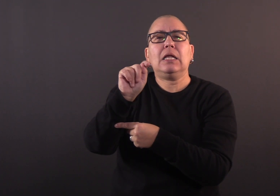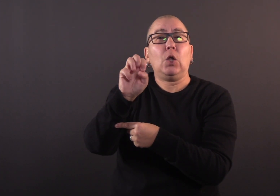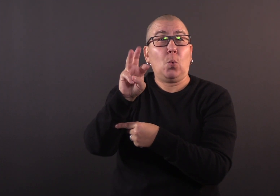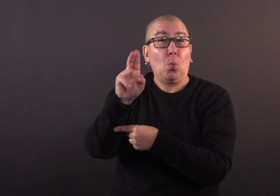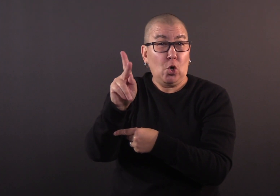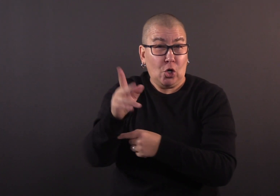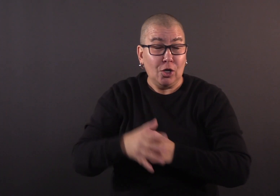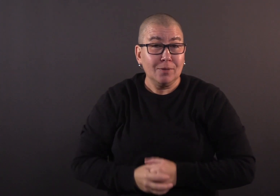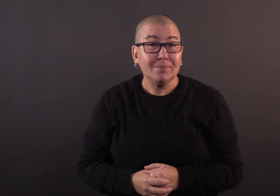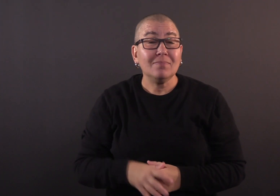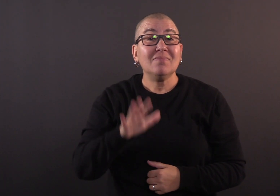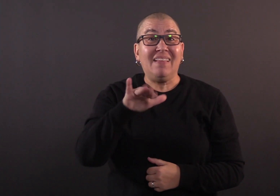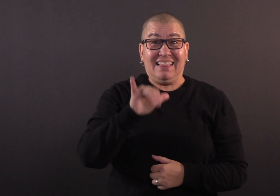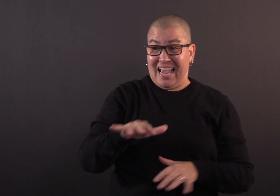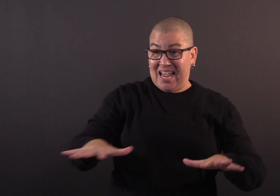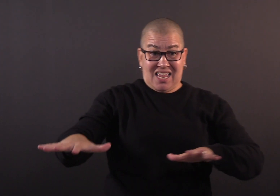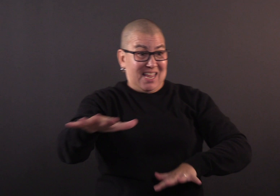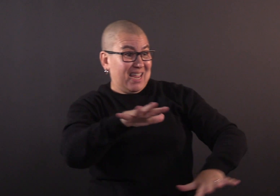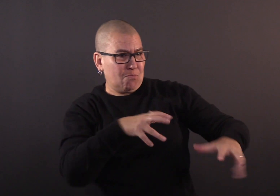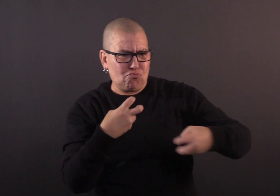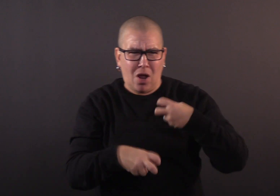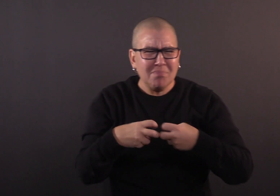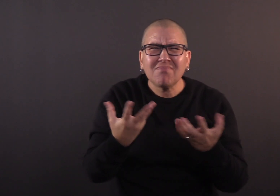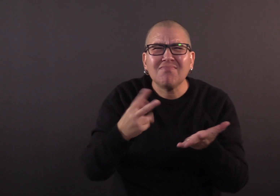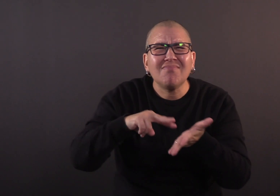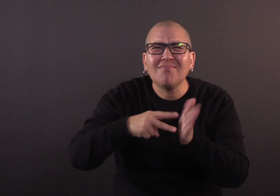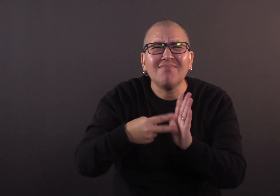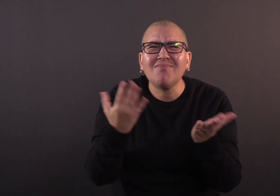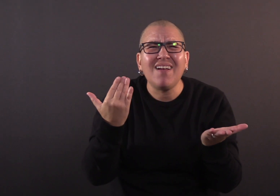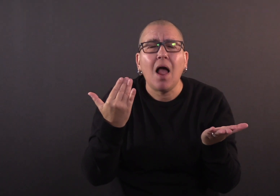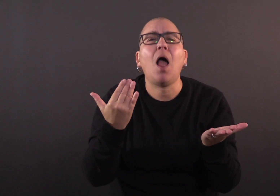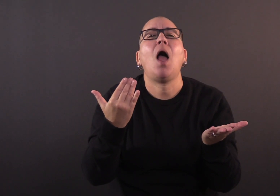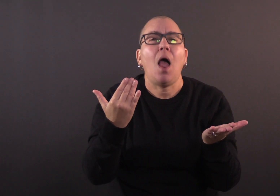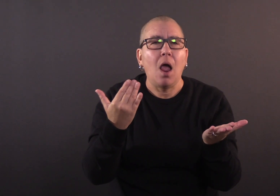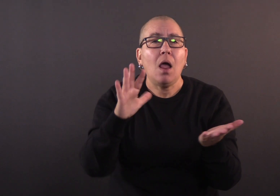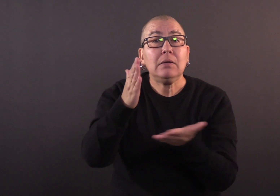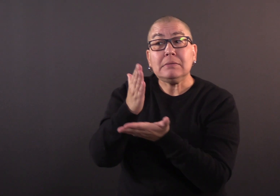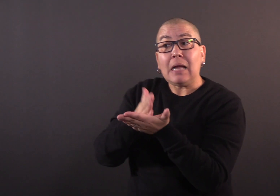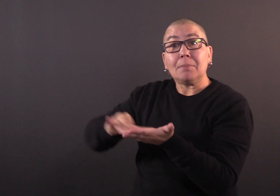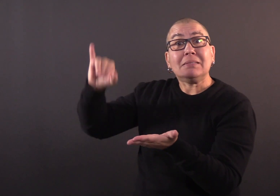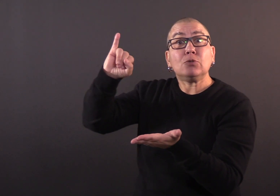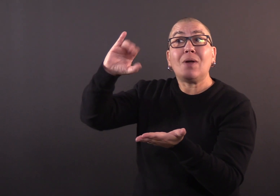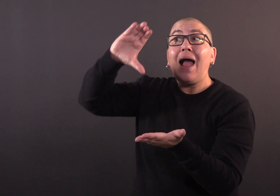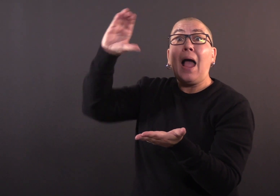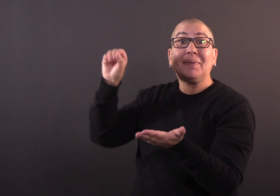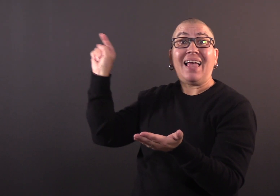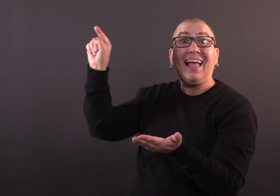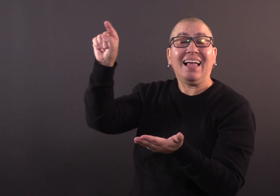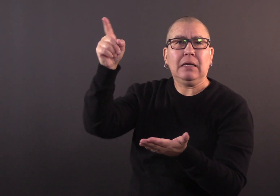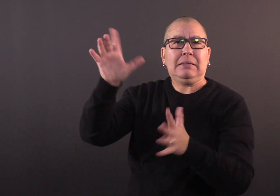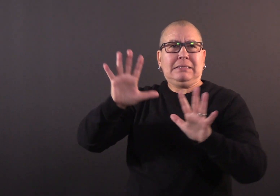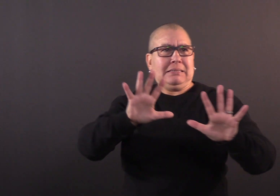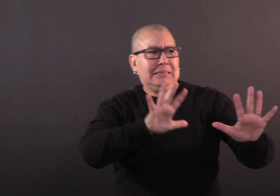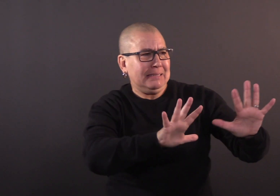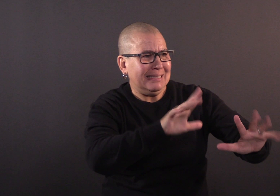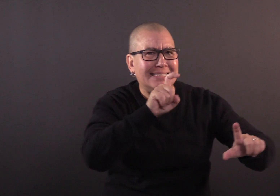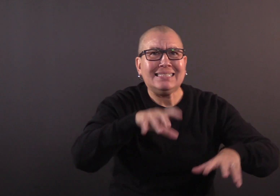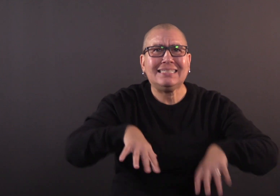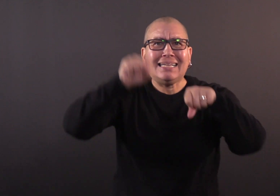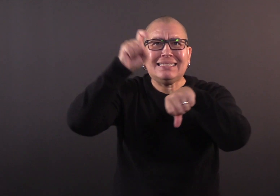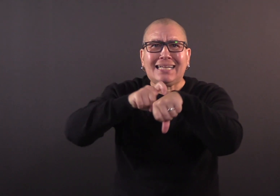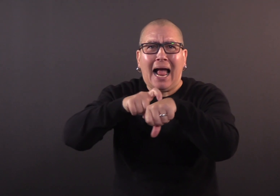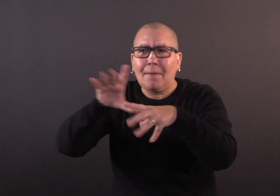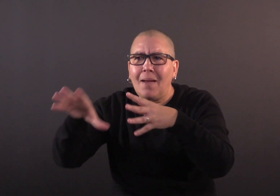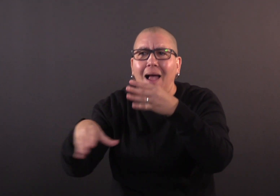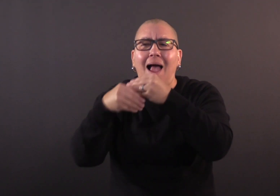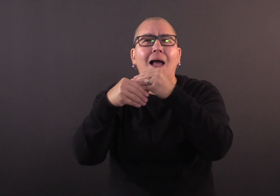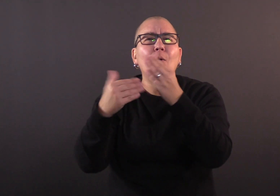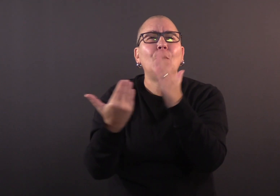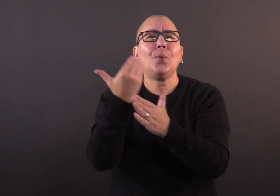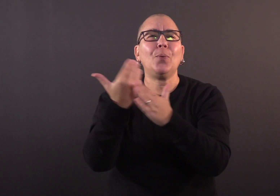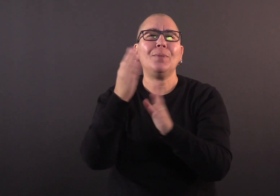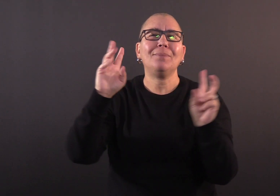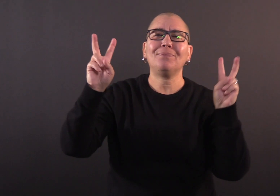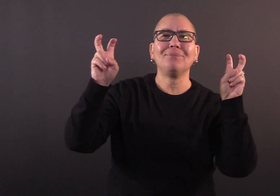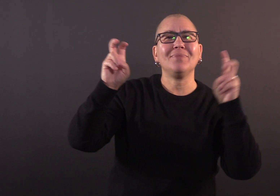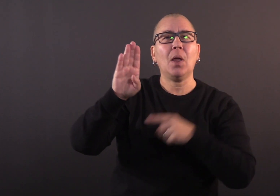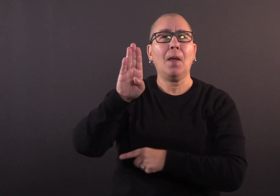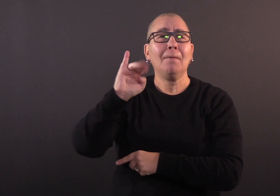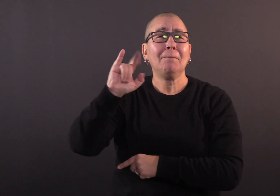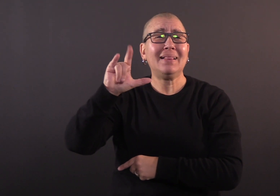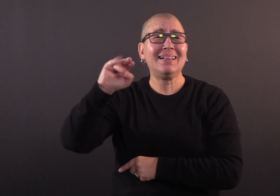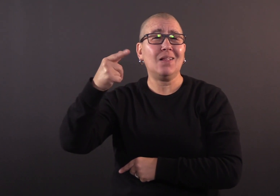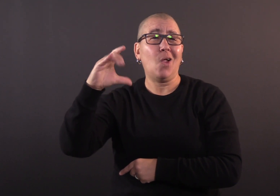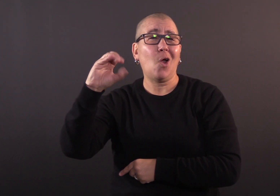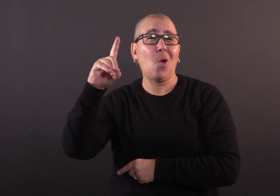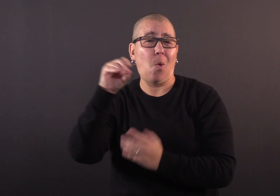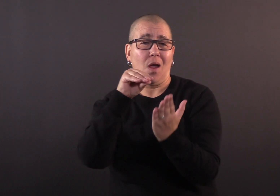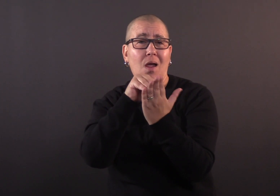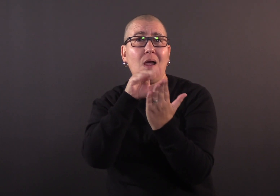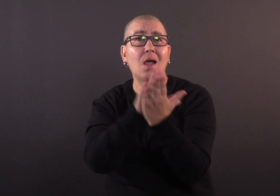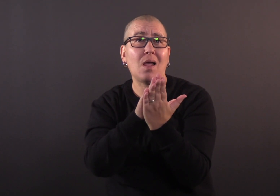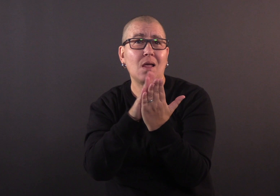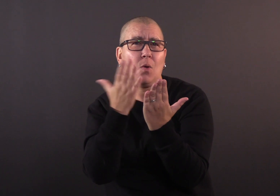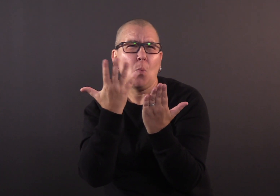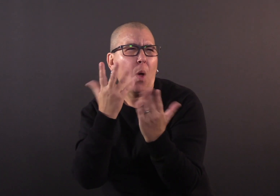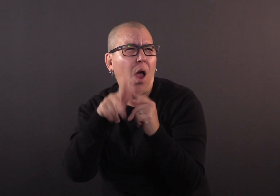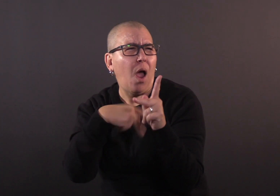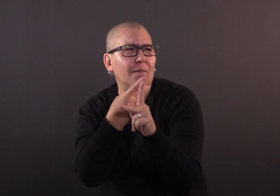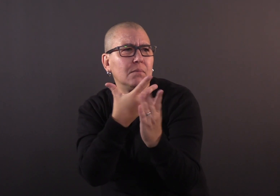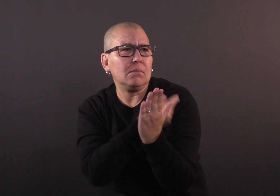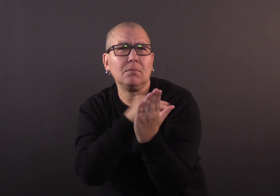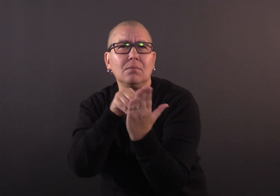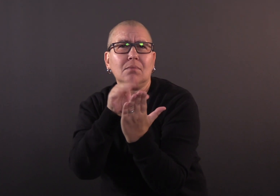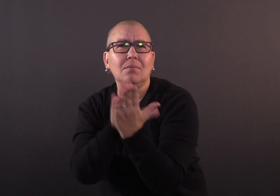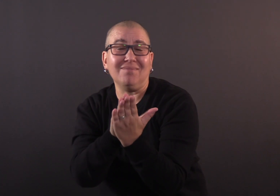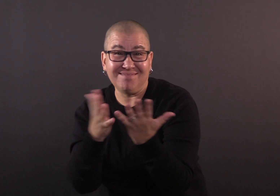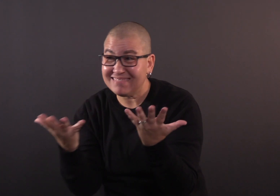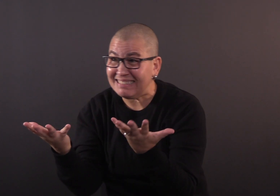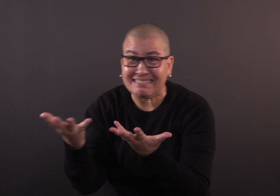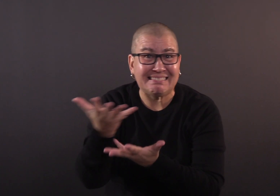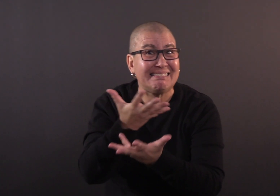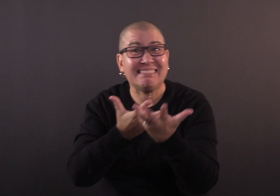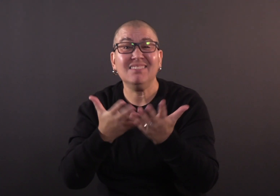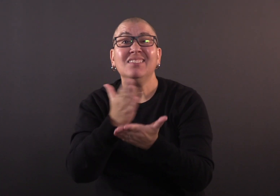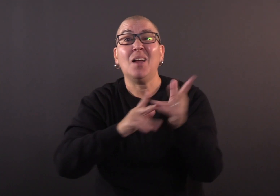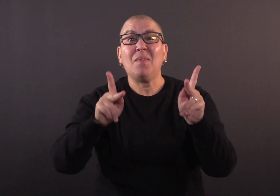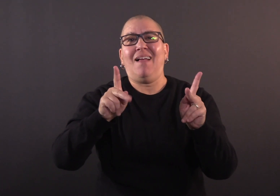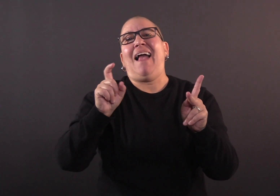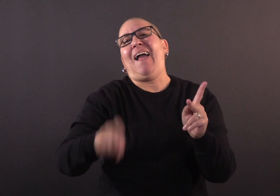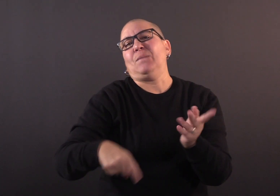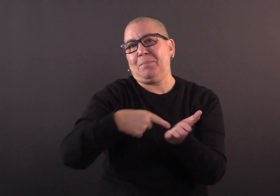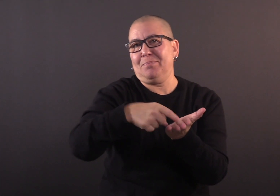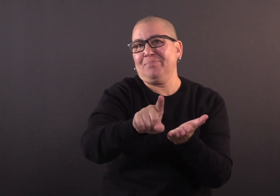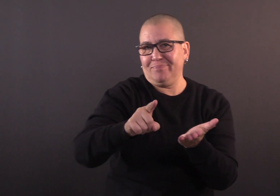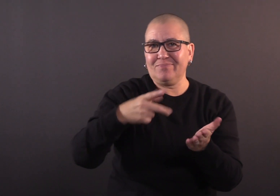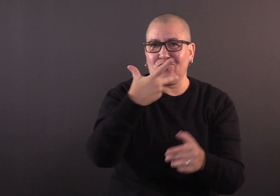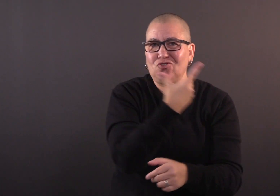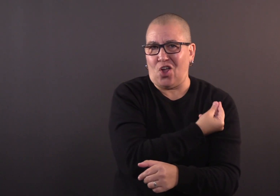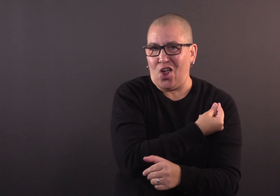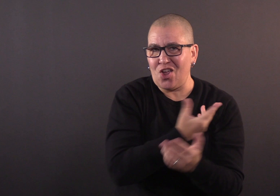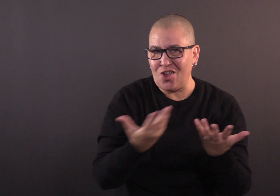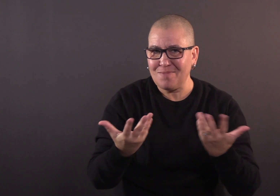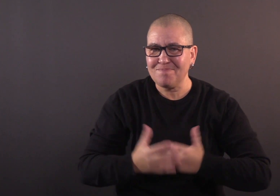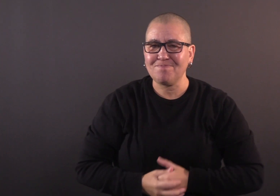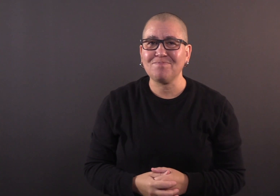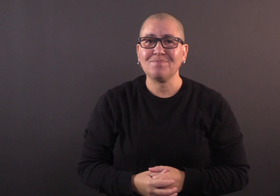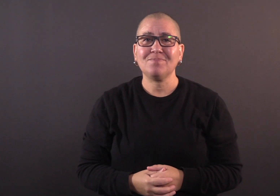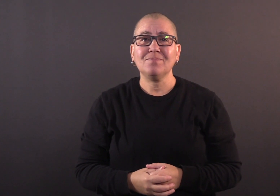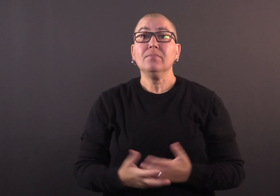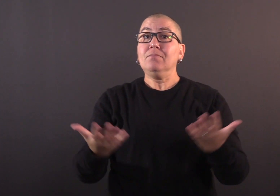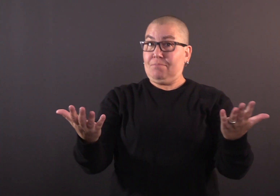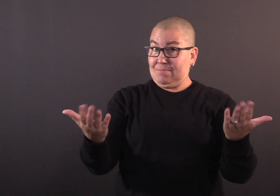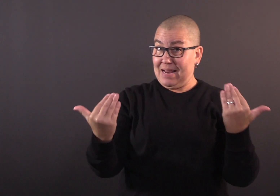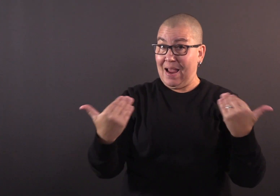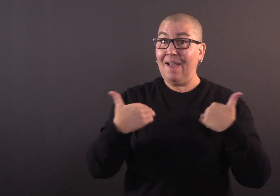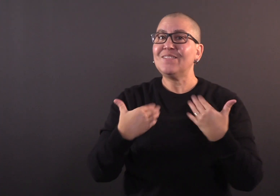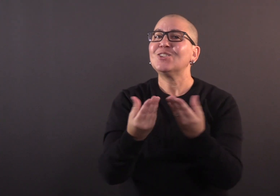people have had to pay out-of-pocket costs. There’s a remedy. The CDC’s Bridge Access